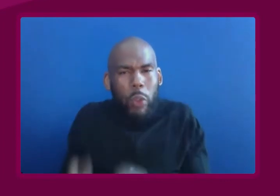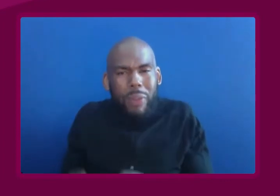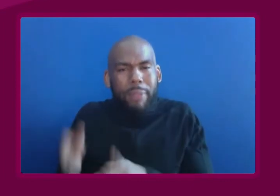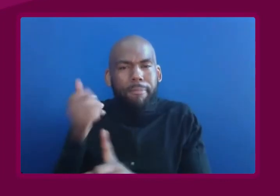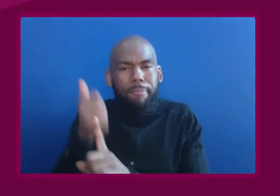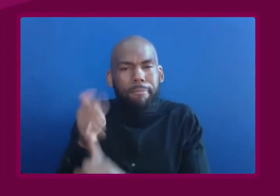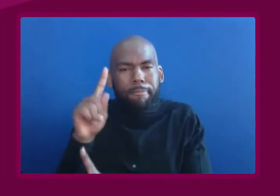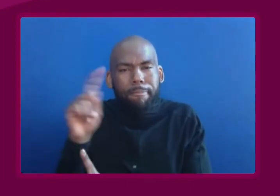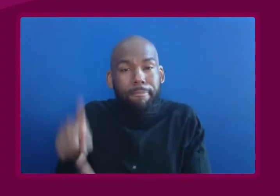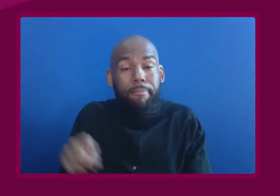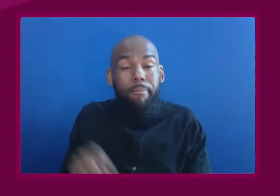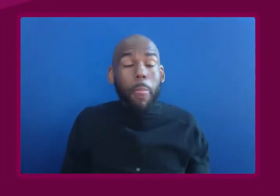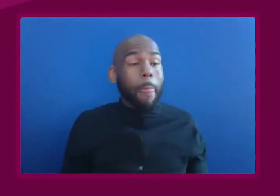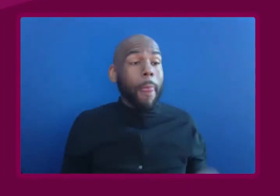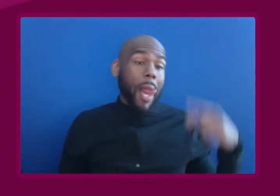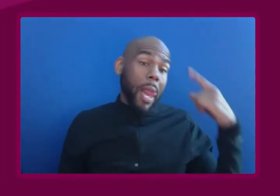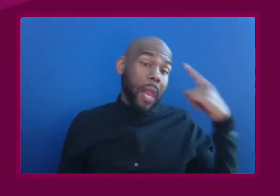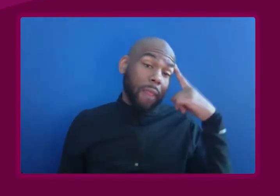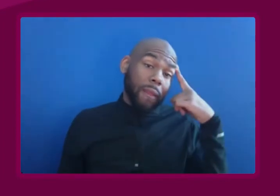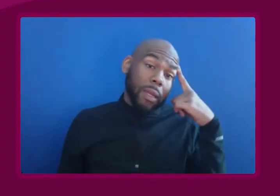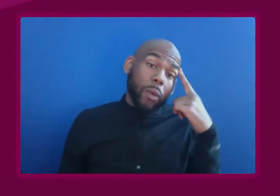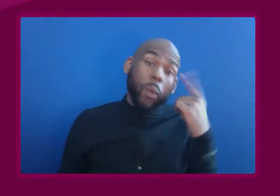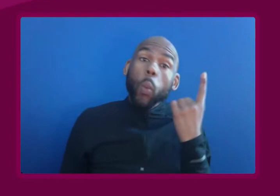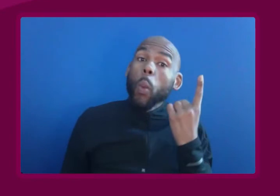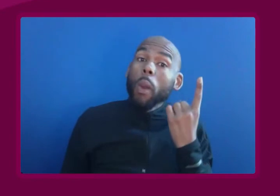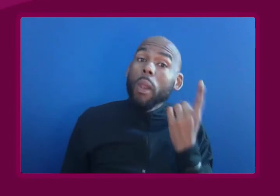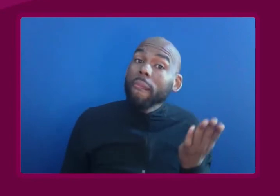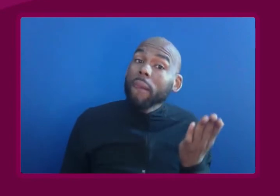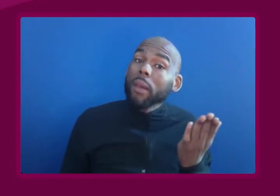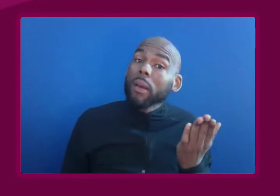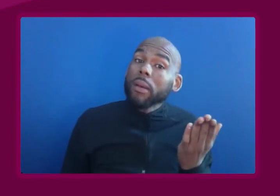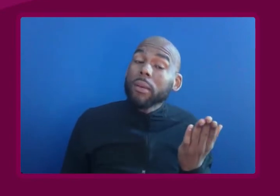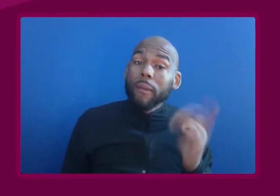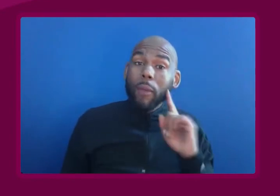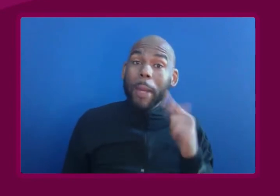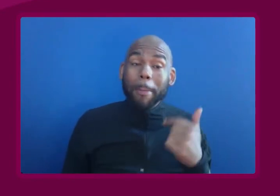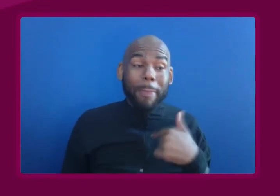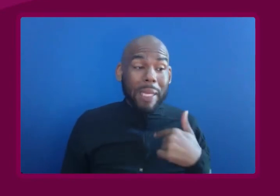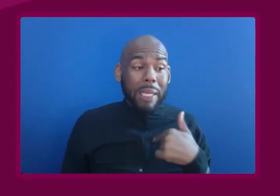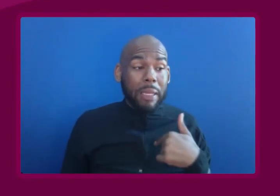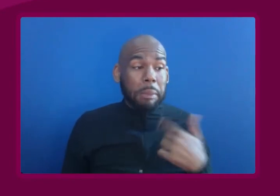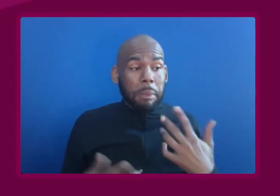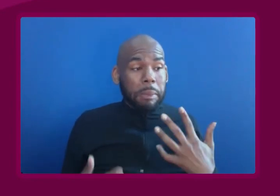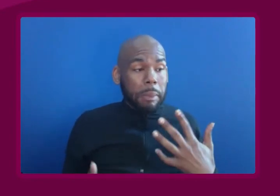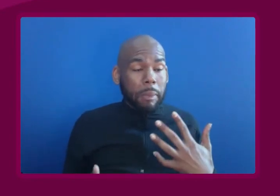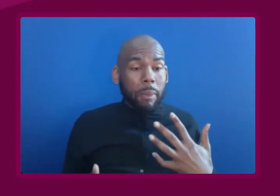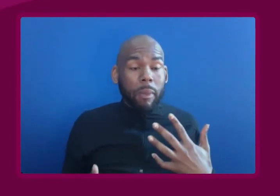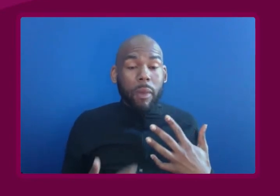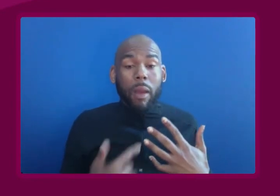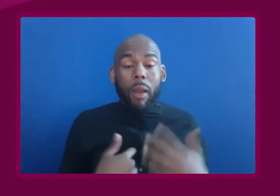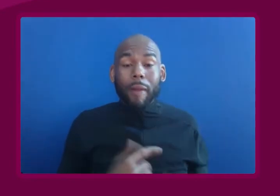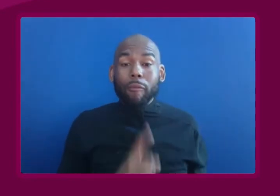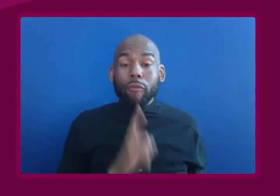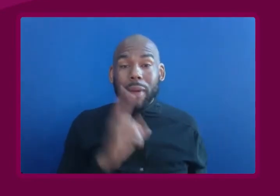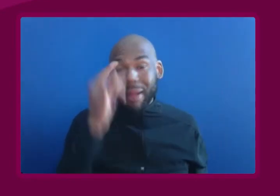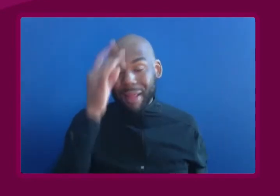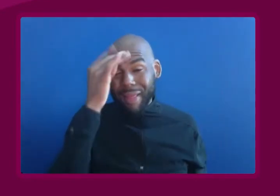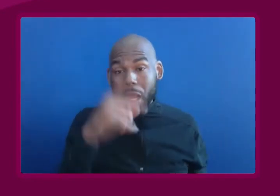Miguel Quiñones: The one thing for me, that I think about,